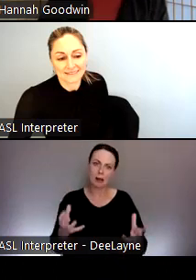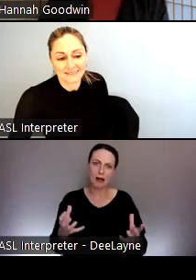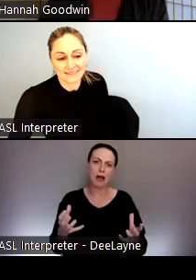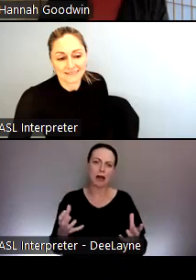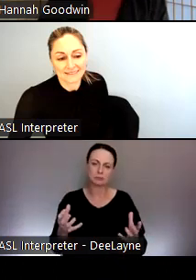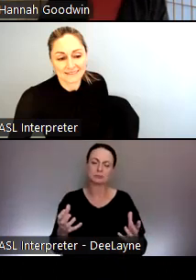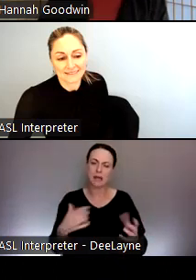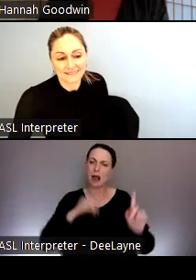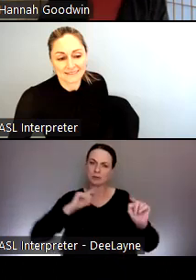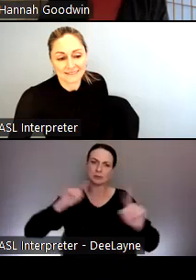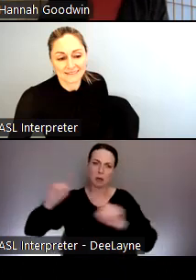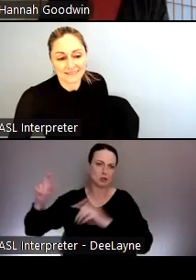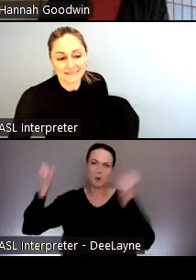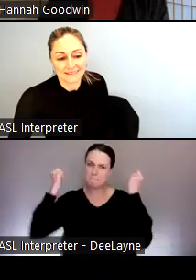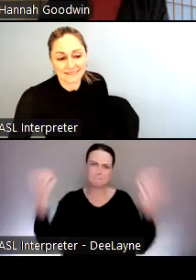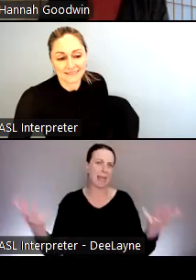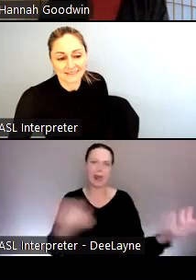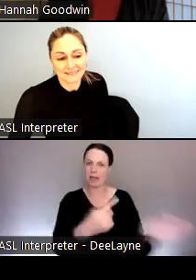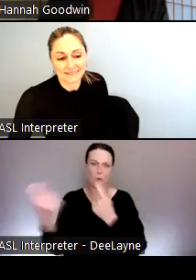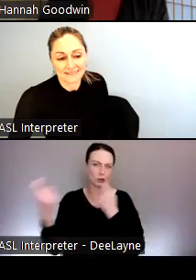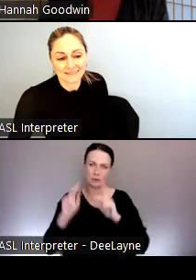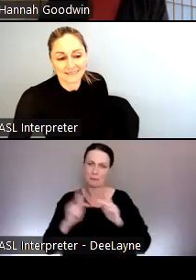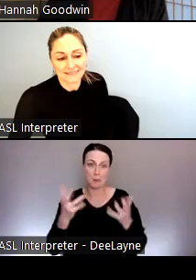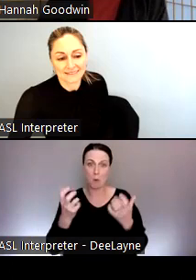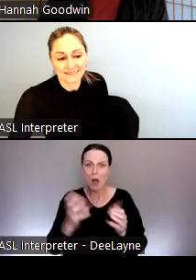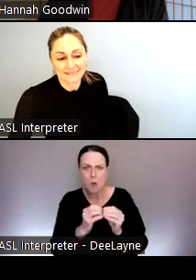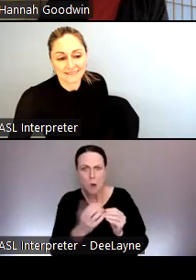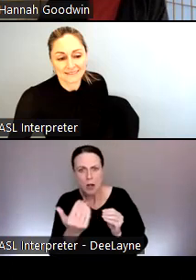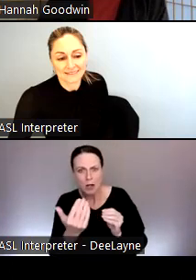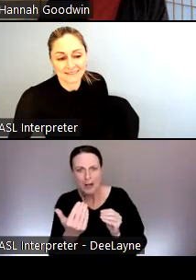I responded to a lot of questions from people who wanted to know more and I'm always happy to do that.